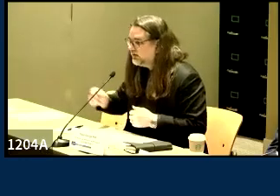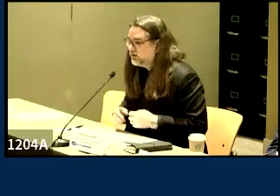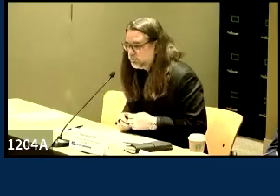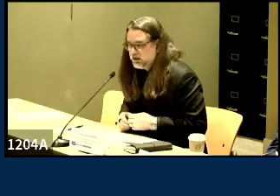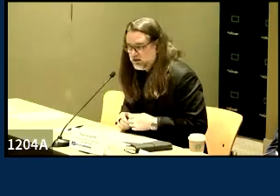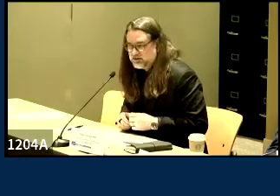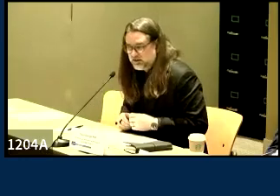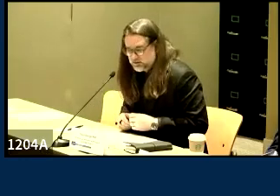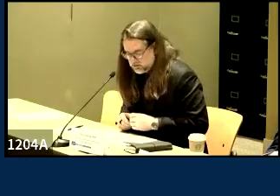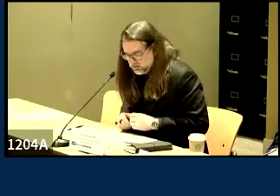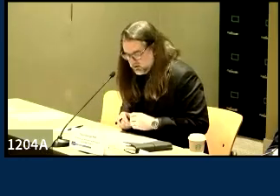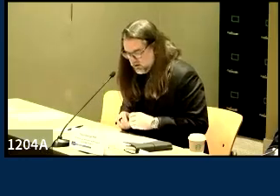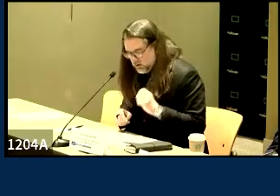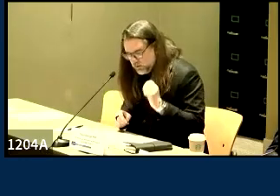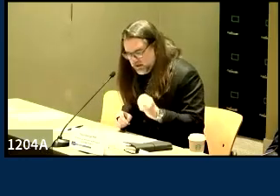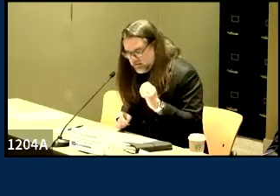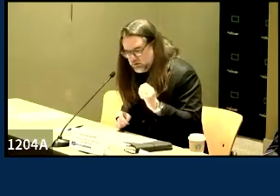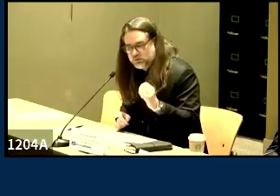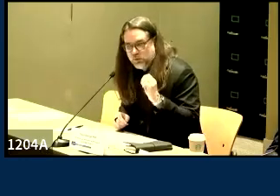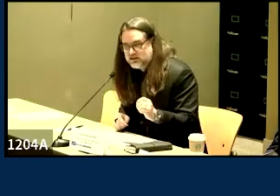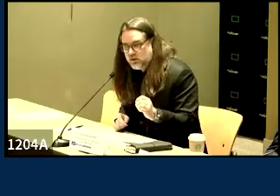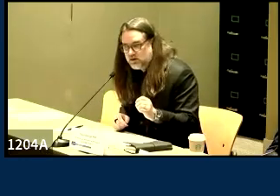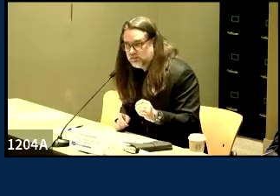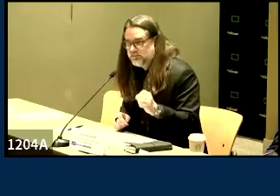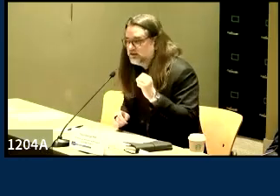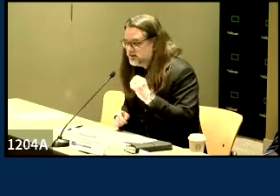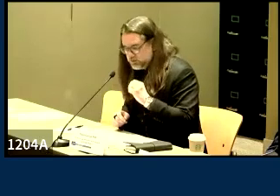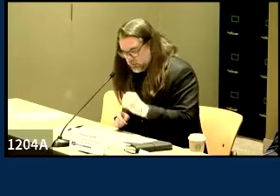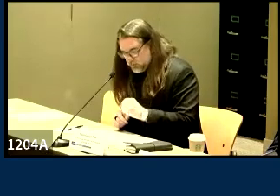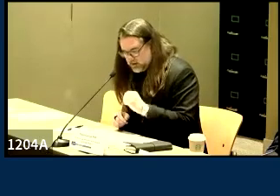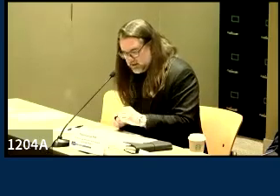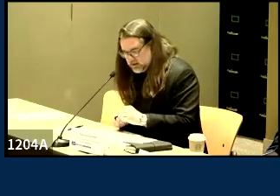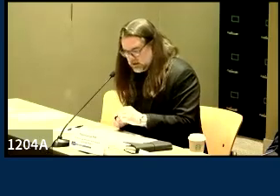and the Global Health Center, we have used wastewater and syndromic data